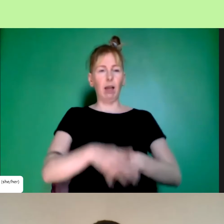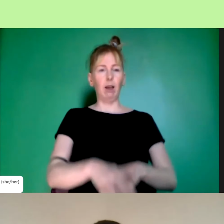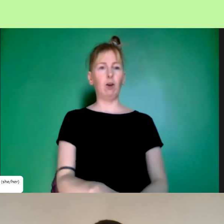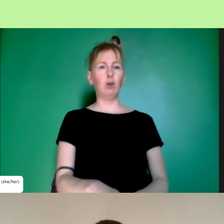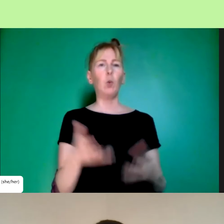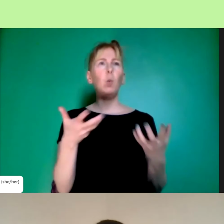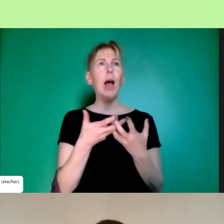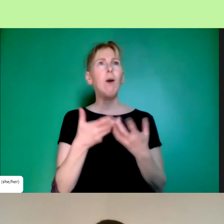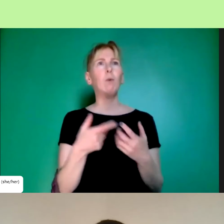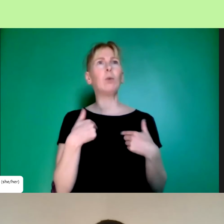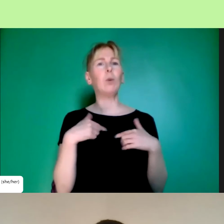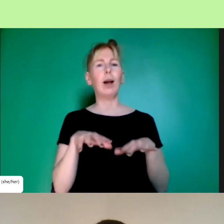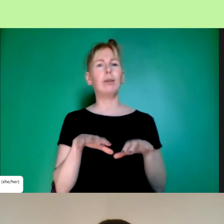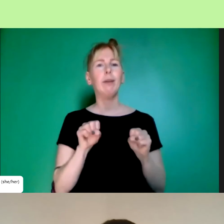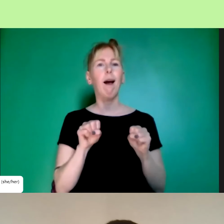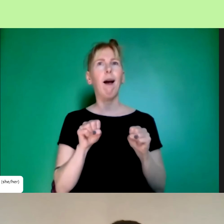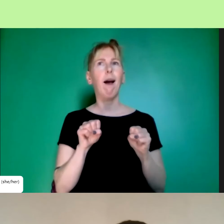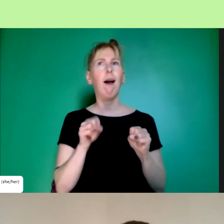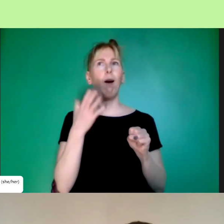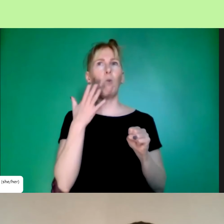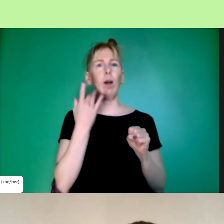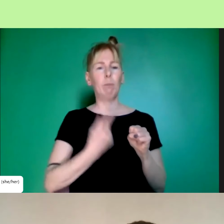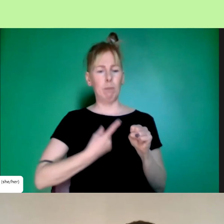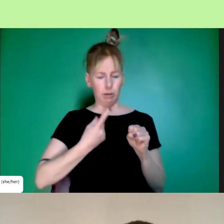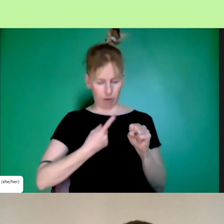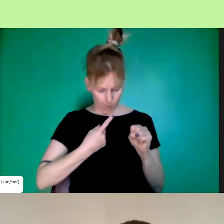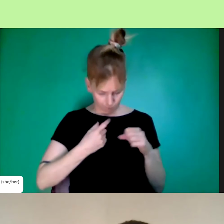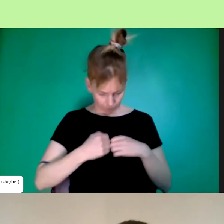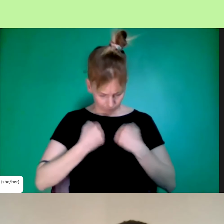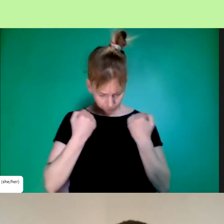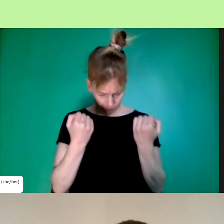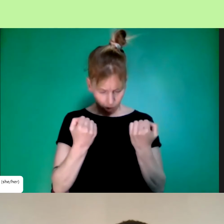my beginning is deeply colonised, right? I was born into colonialism. So it's really